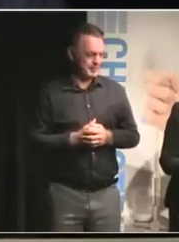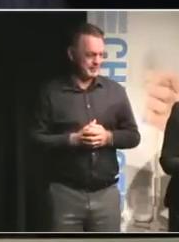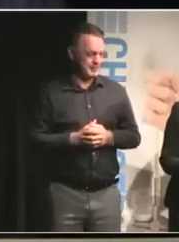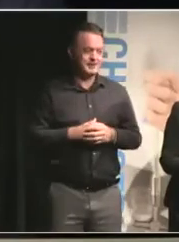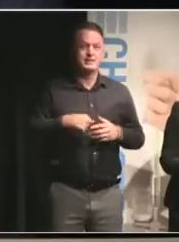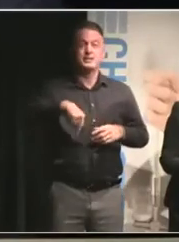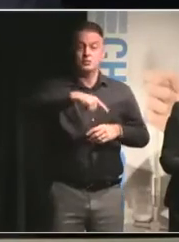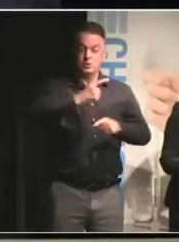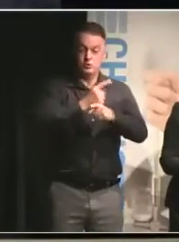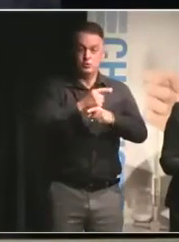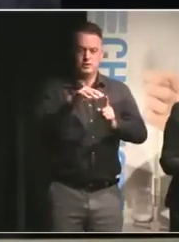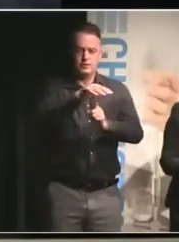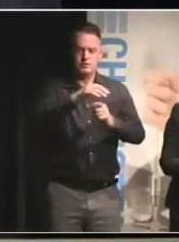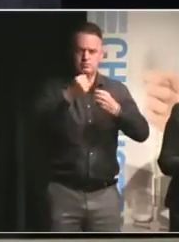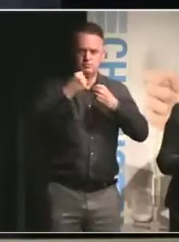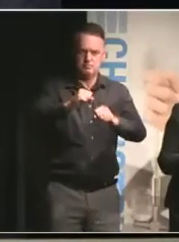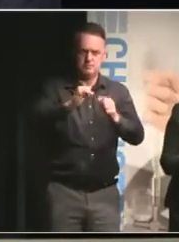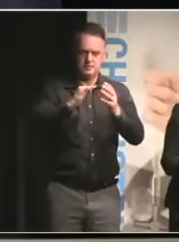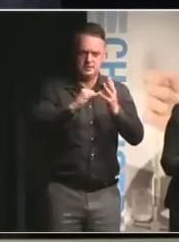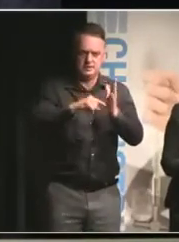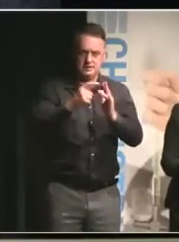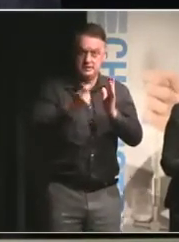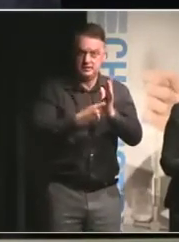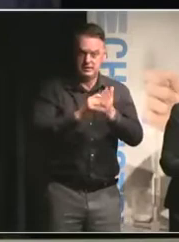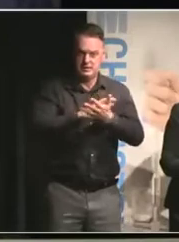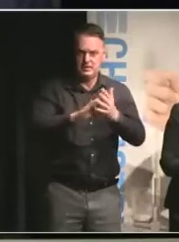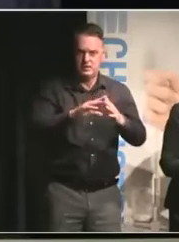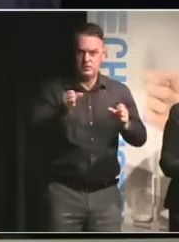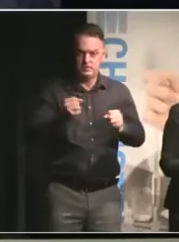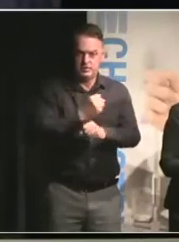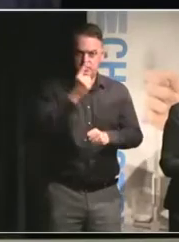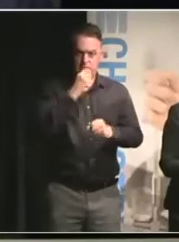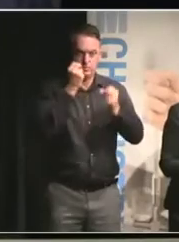protection sector is how we actually turn people on to actually see the possibility